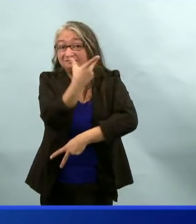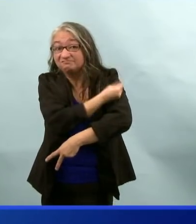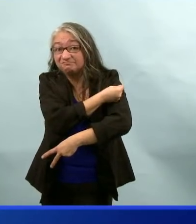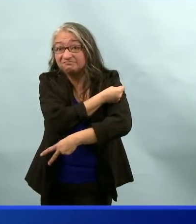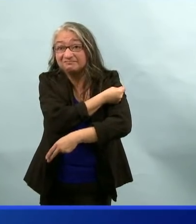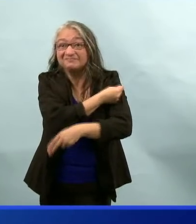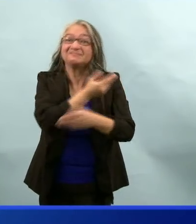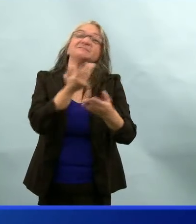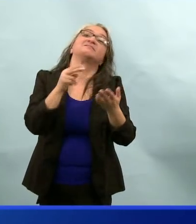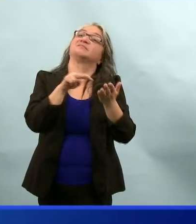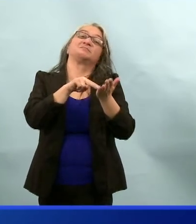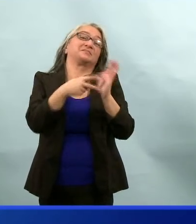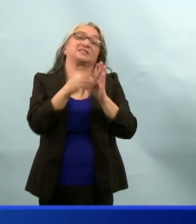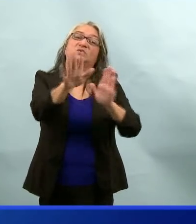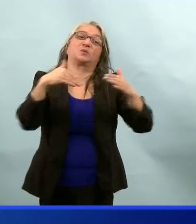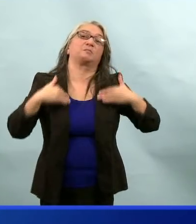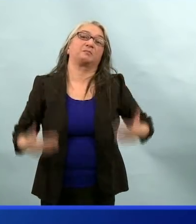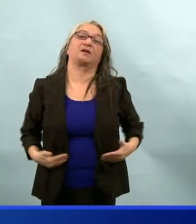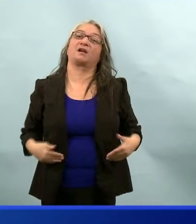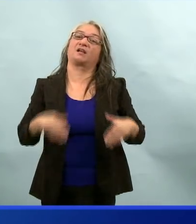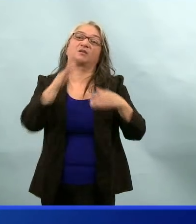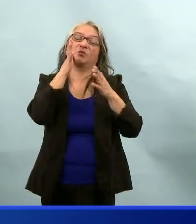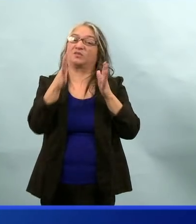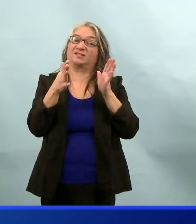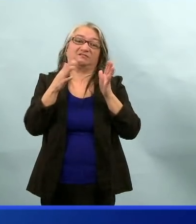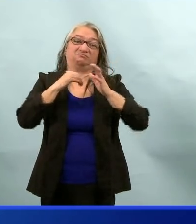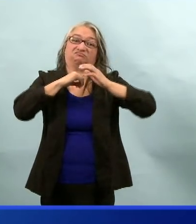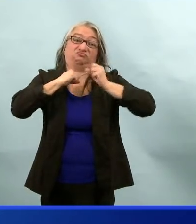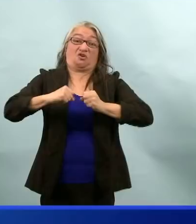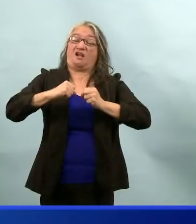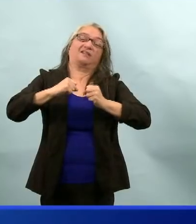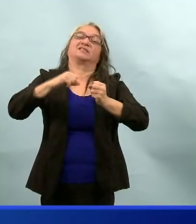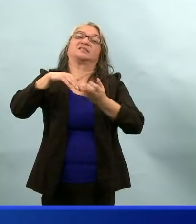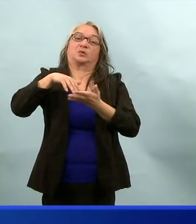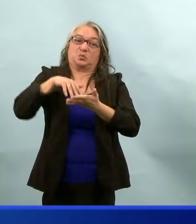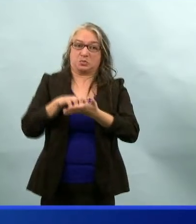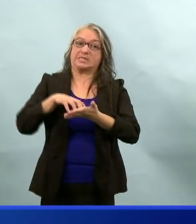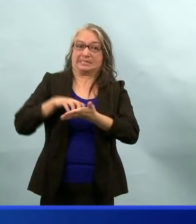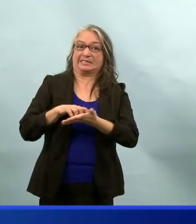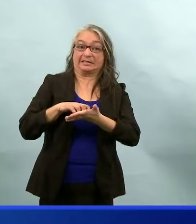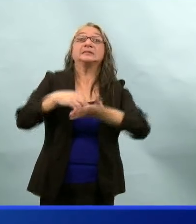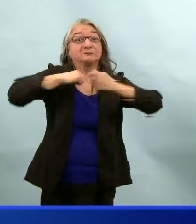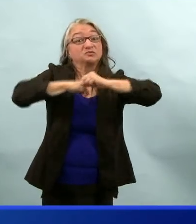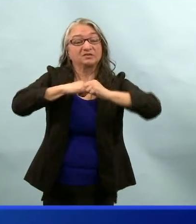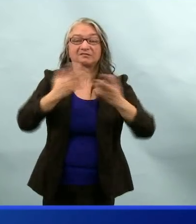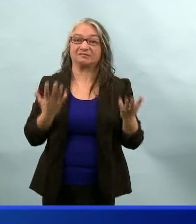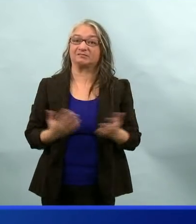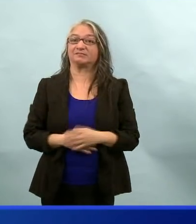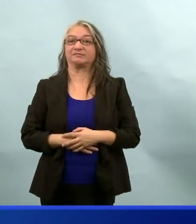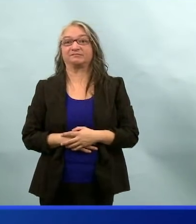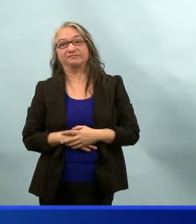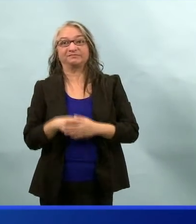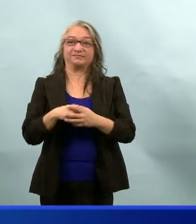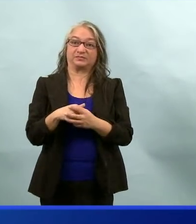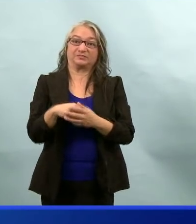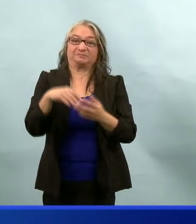as other people after two doses and while each dose is very low risk the side effects are usually